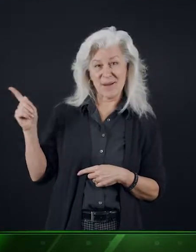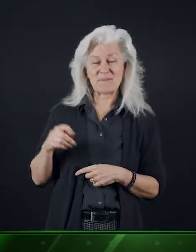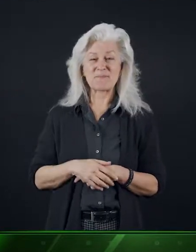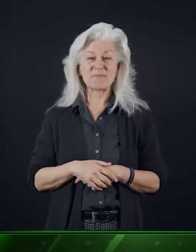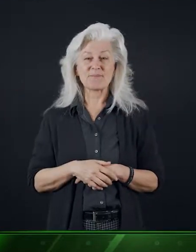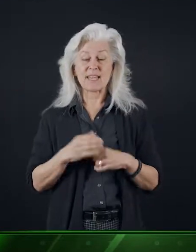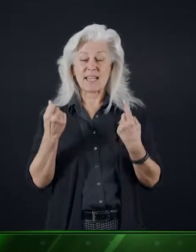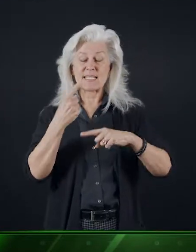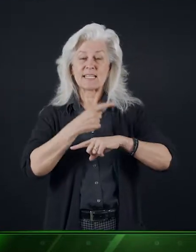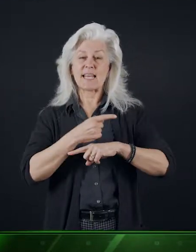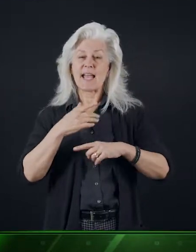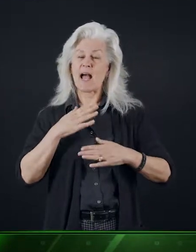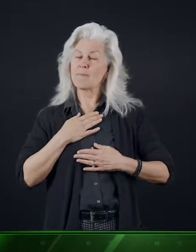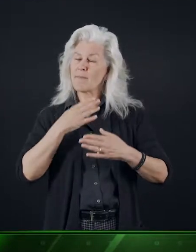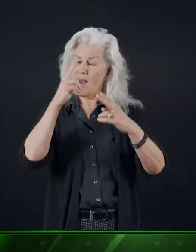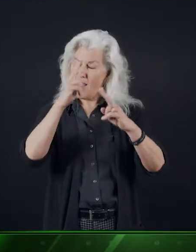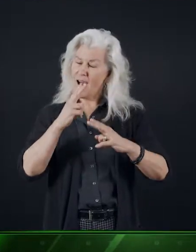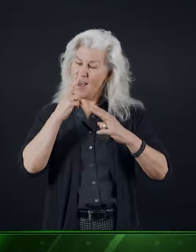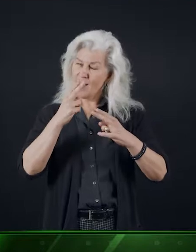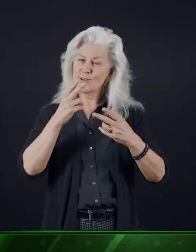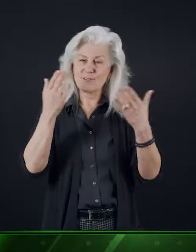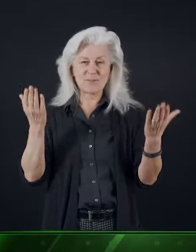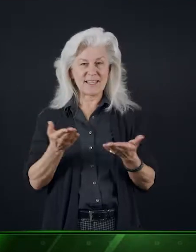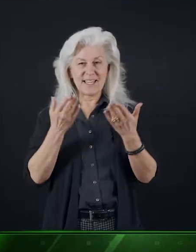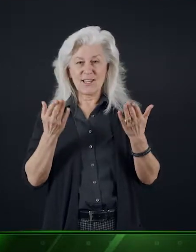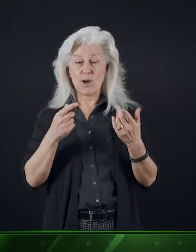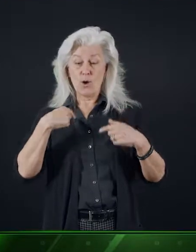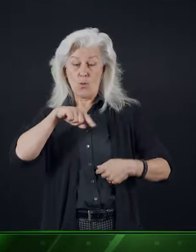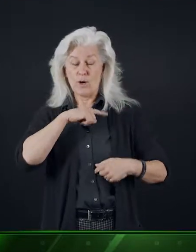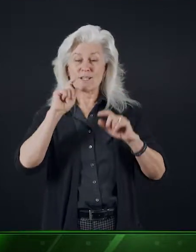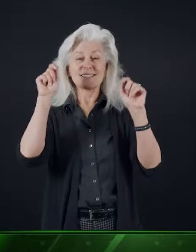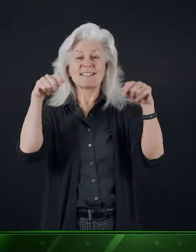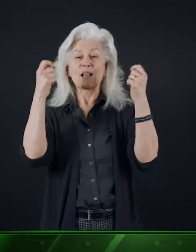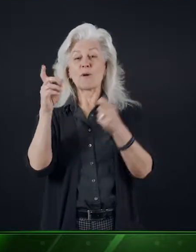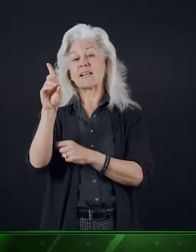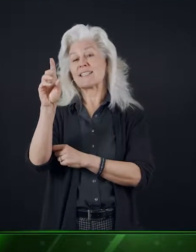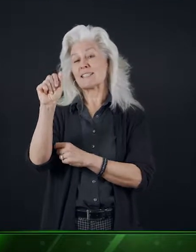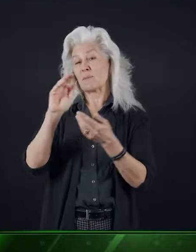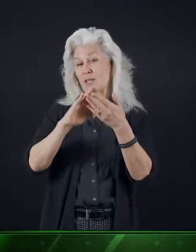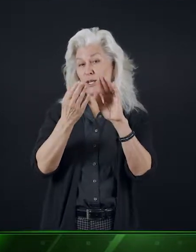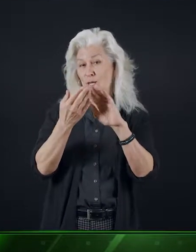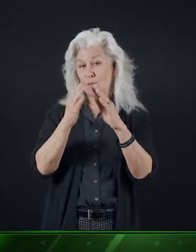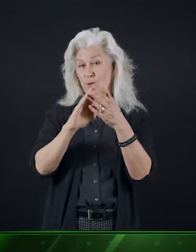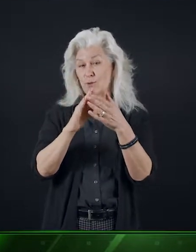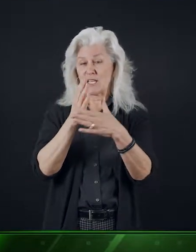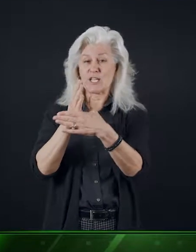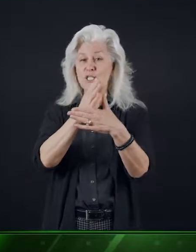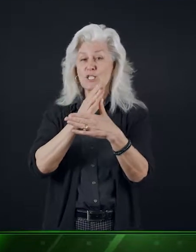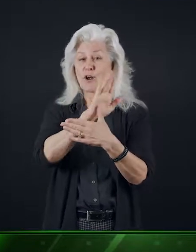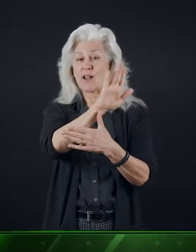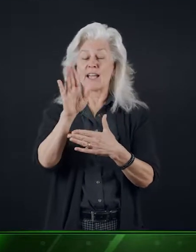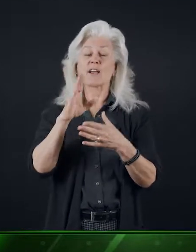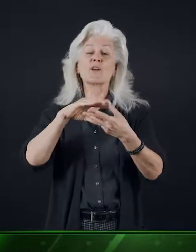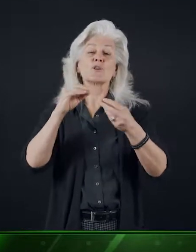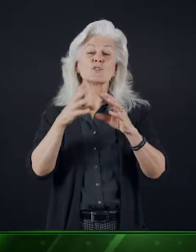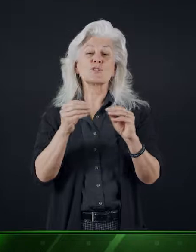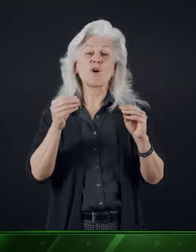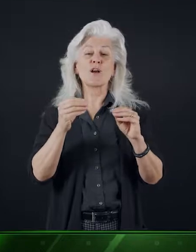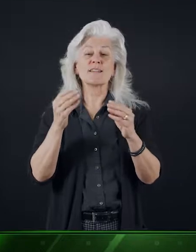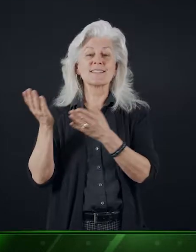And today, I am honored to be here, where we are celebrating the disability community, sharing their stories and bringing visibility